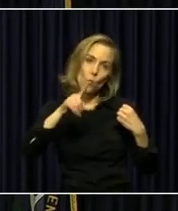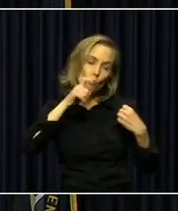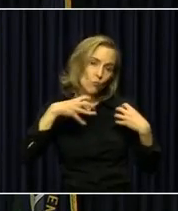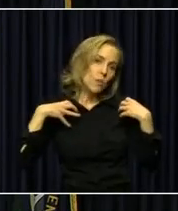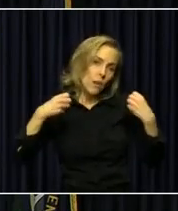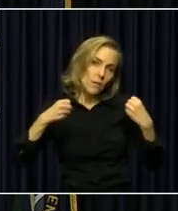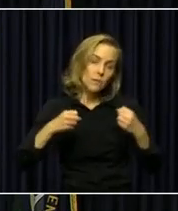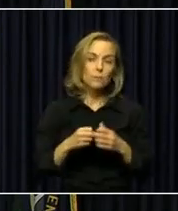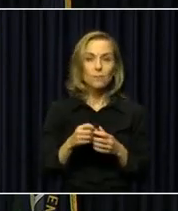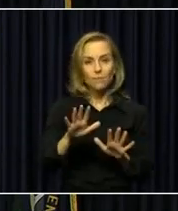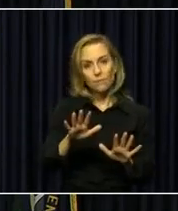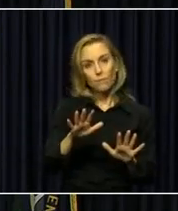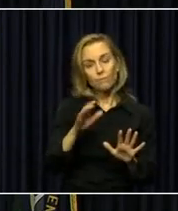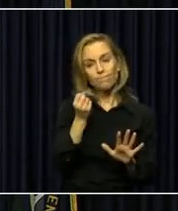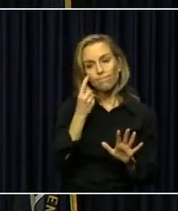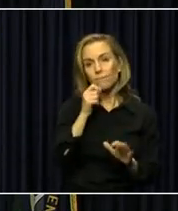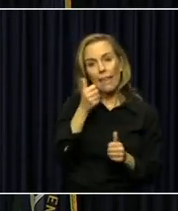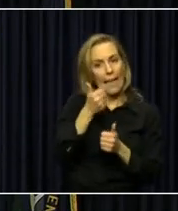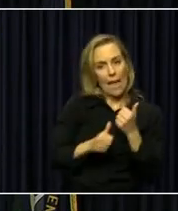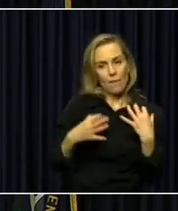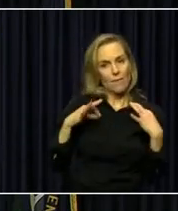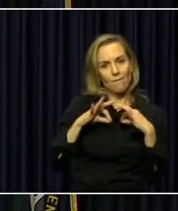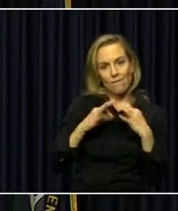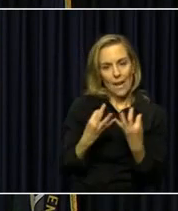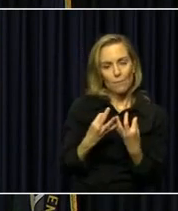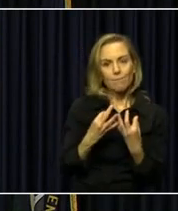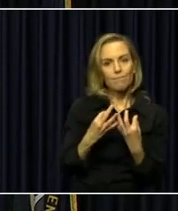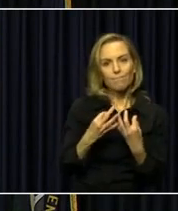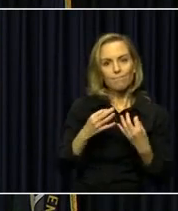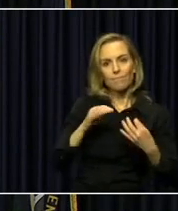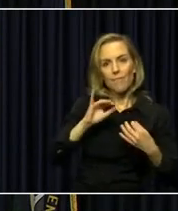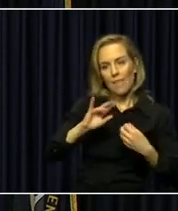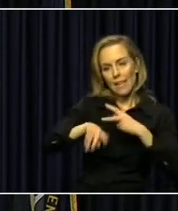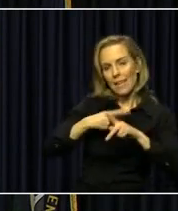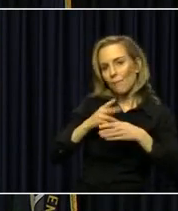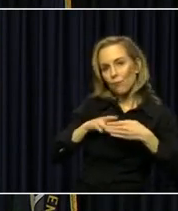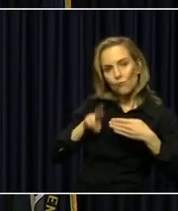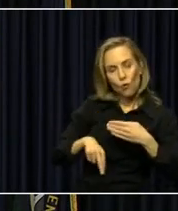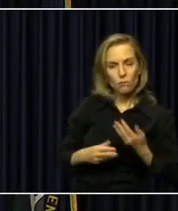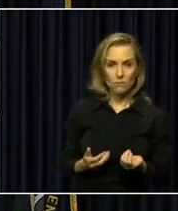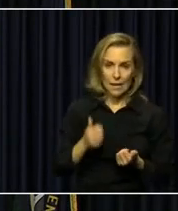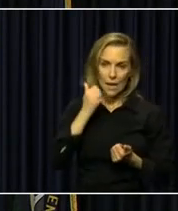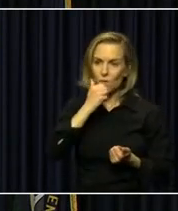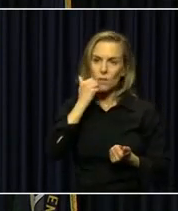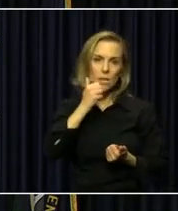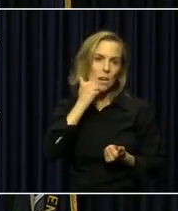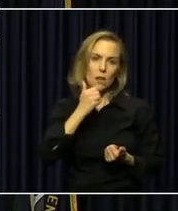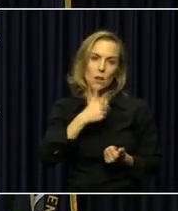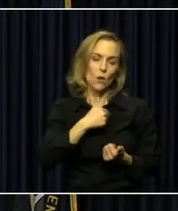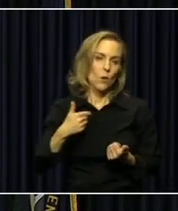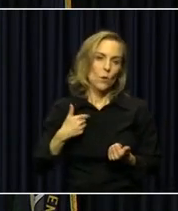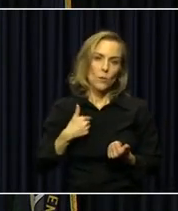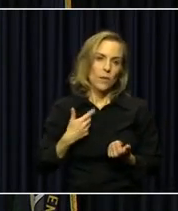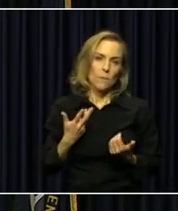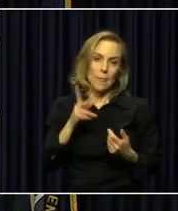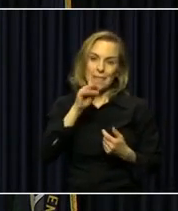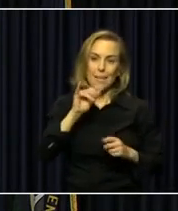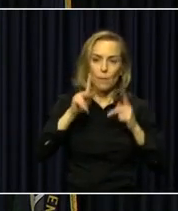SURE THIS DOESN'T HAPPEN TO ANOTHER FAMILY THAT'S OUT